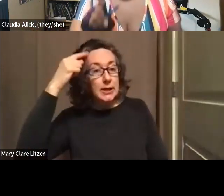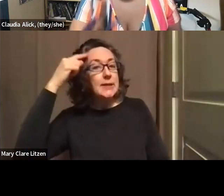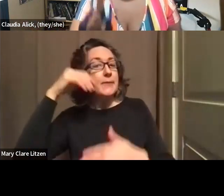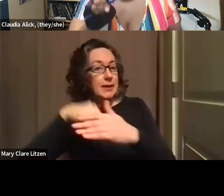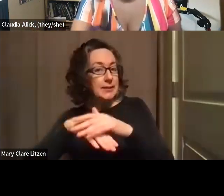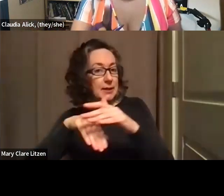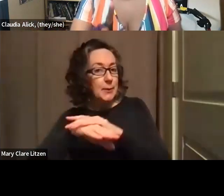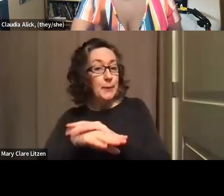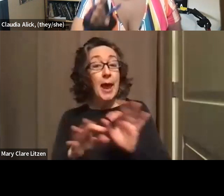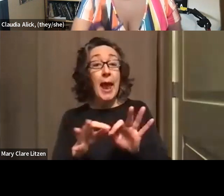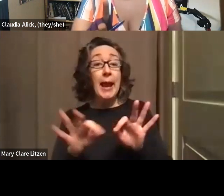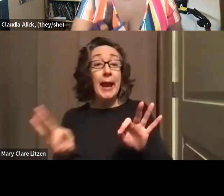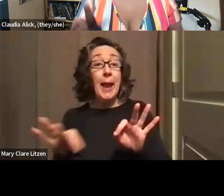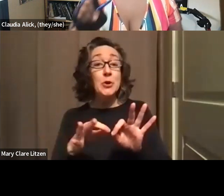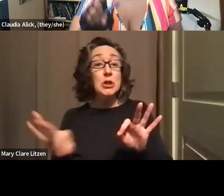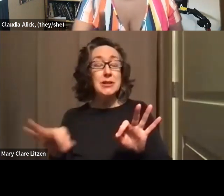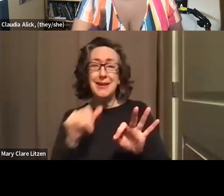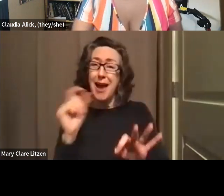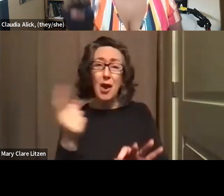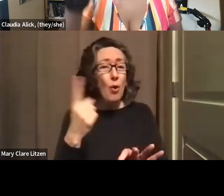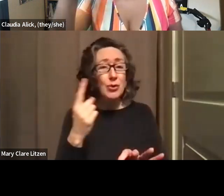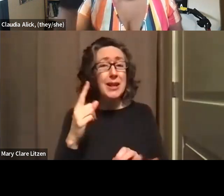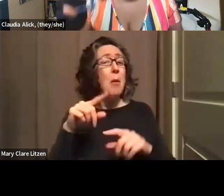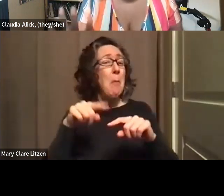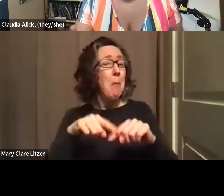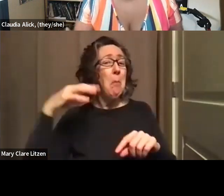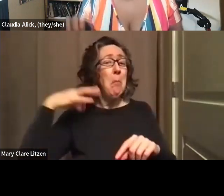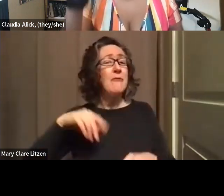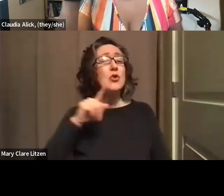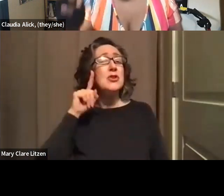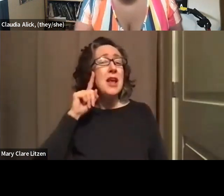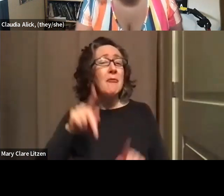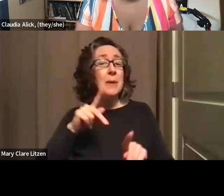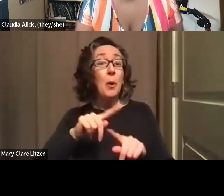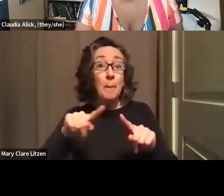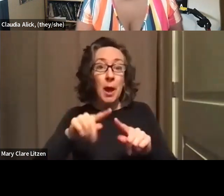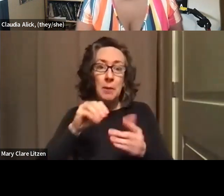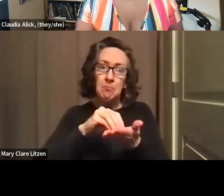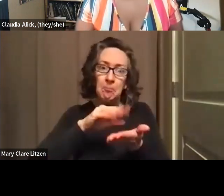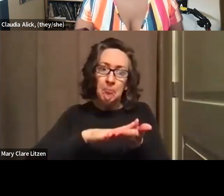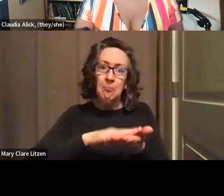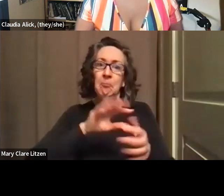Captions are not only for the deaf; captions are an additional record of what is happening in the room.